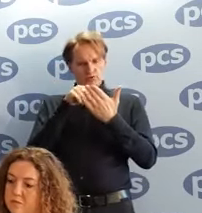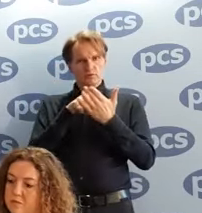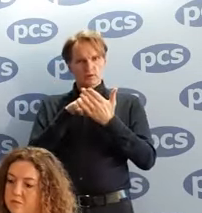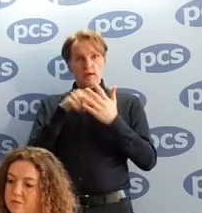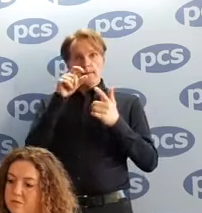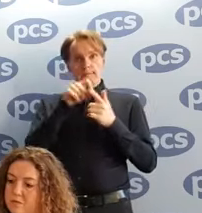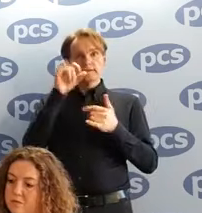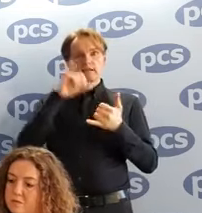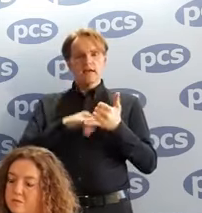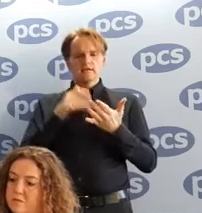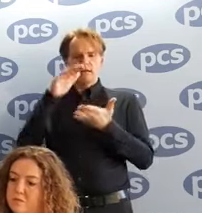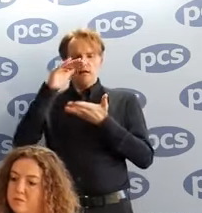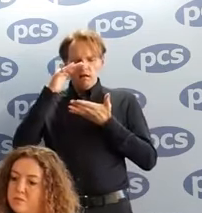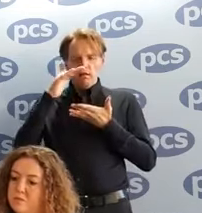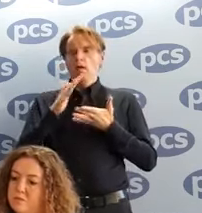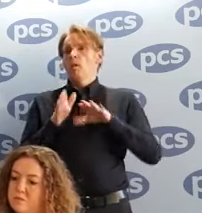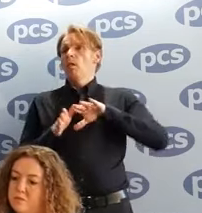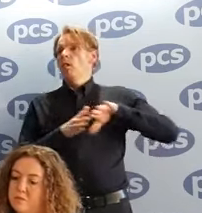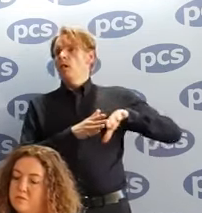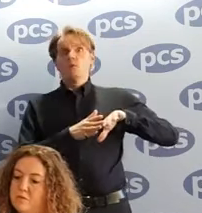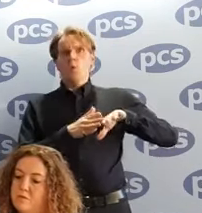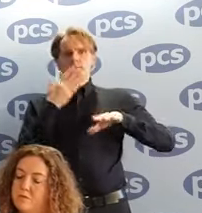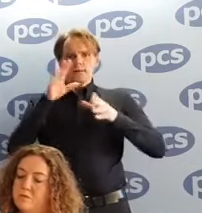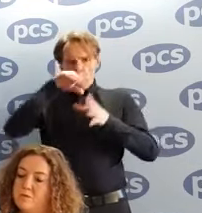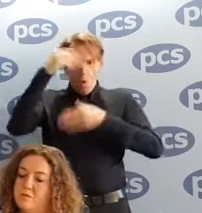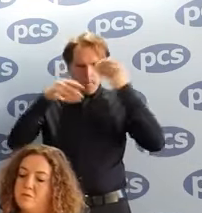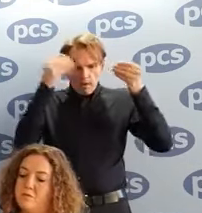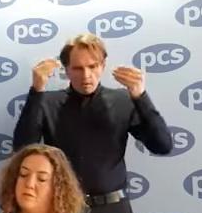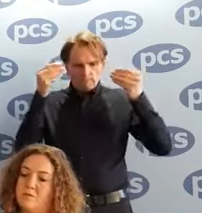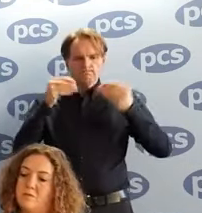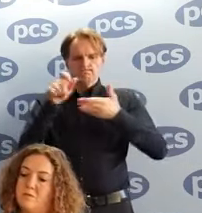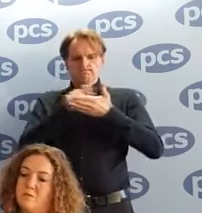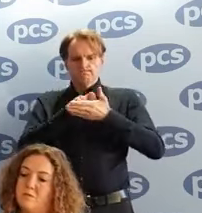don't put it to one side we'd urge you to open it and remember the single act of